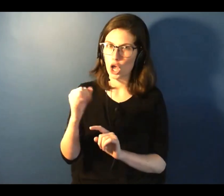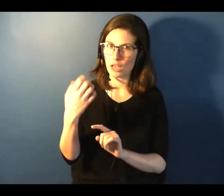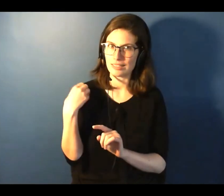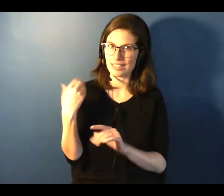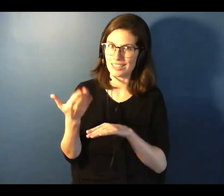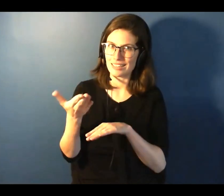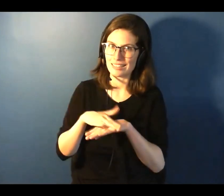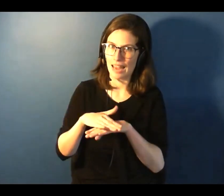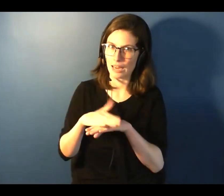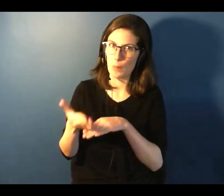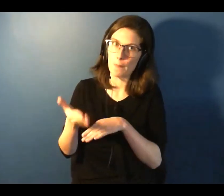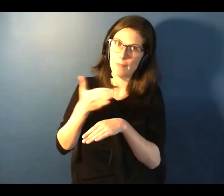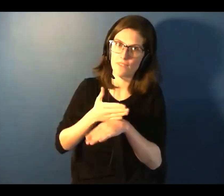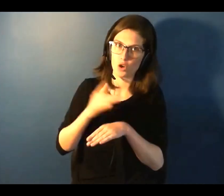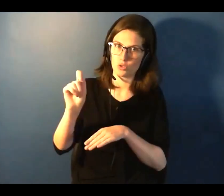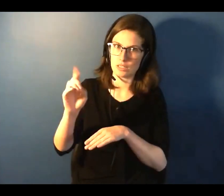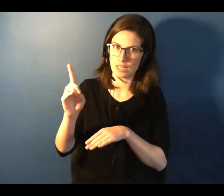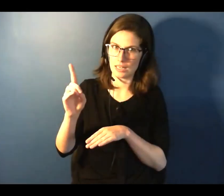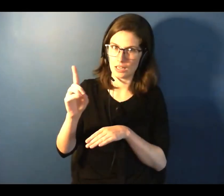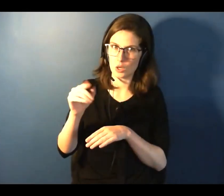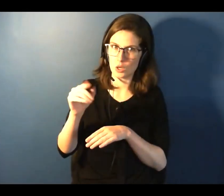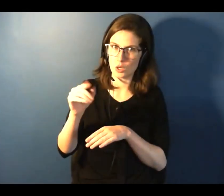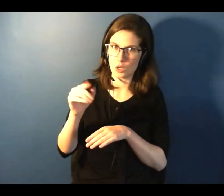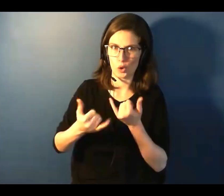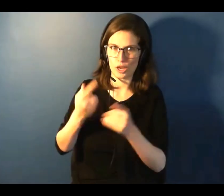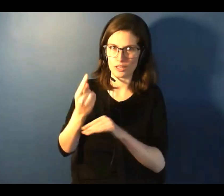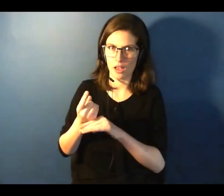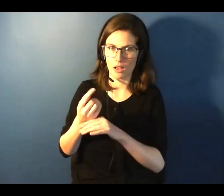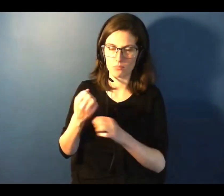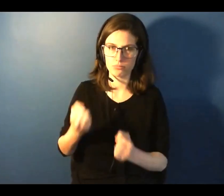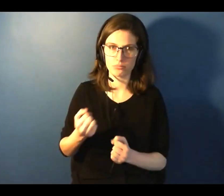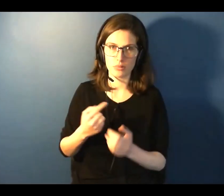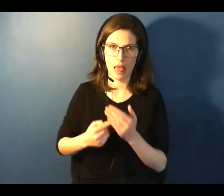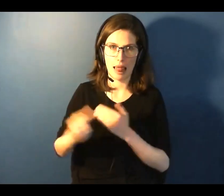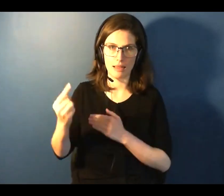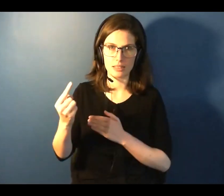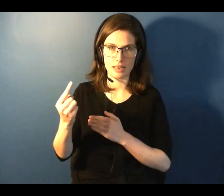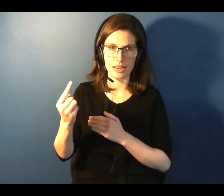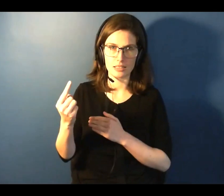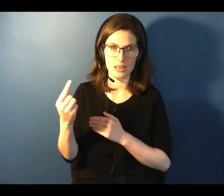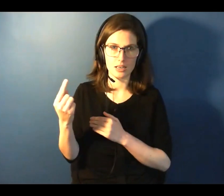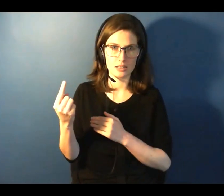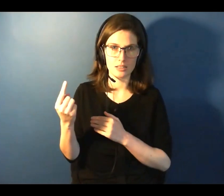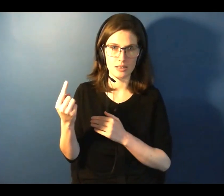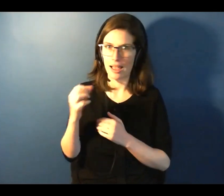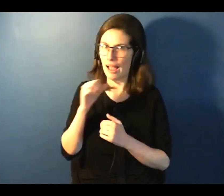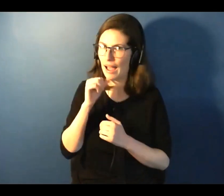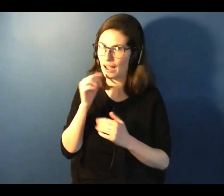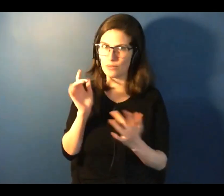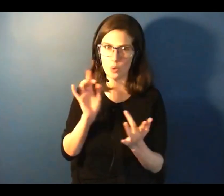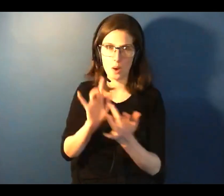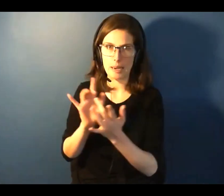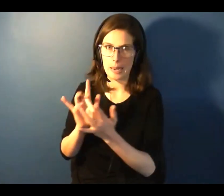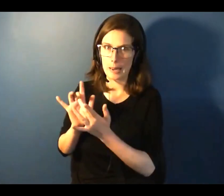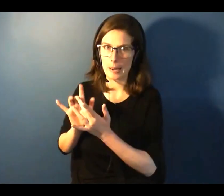a lot of those interrelationships with the world if you're fronting in the world,